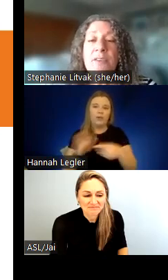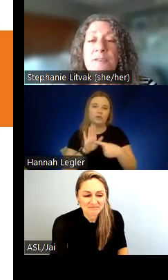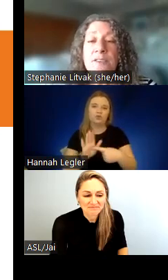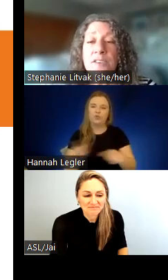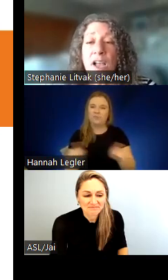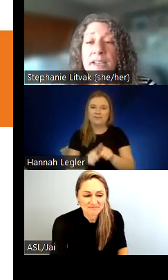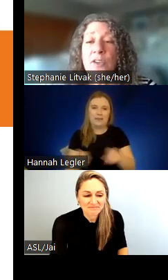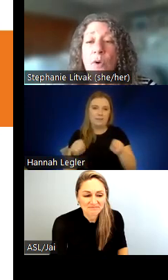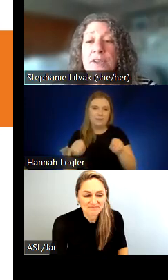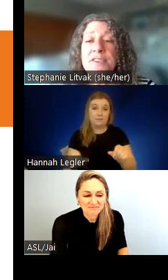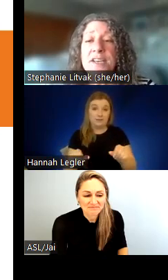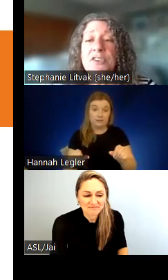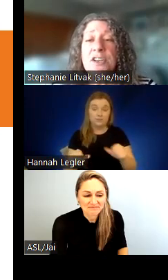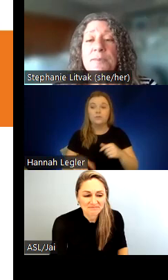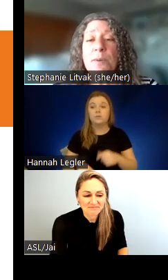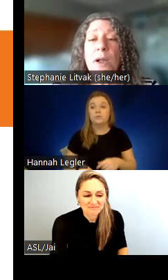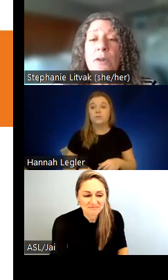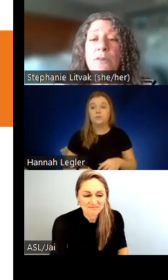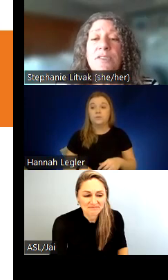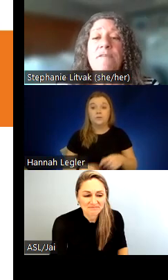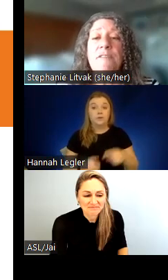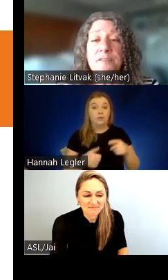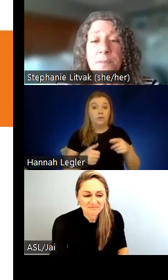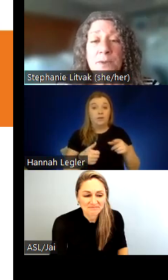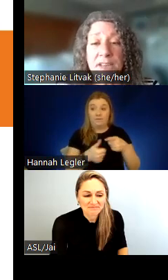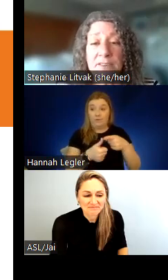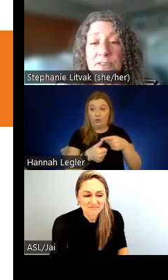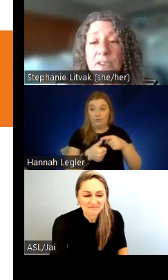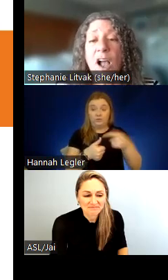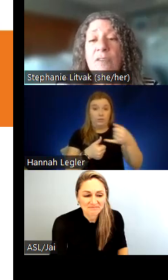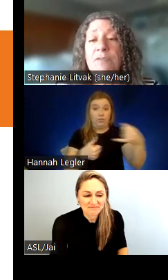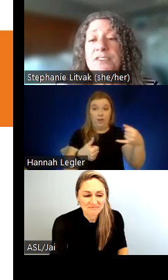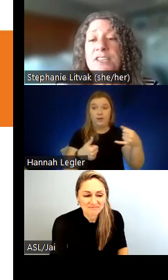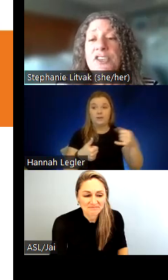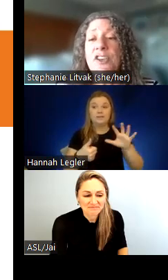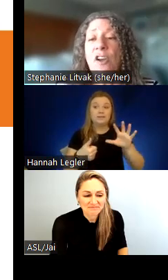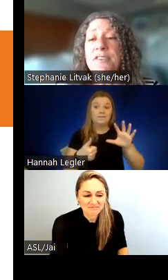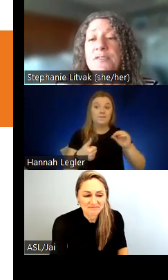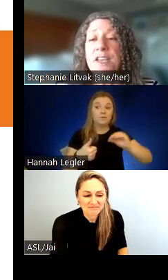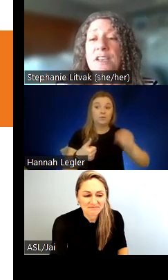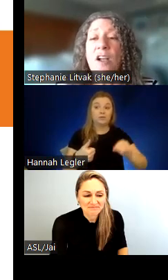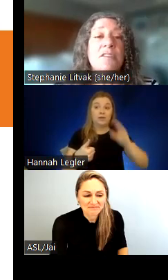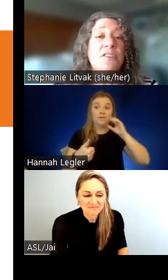In the first line, the organization has proposed that 50% of the teaching artist fee costs